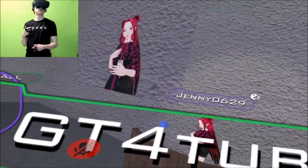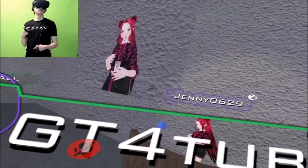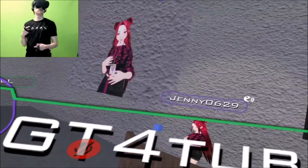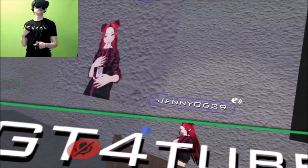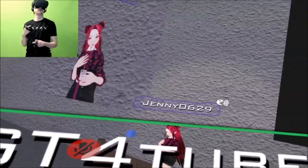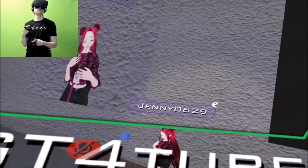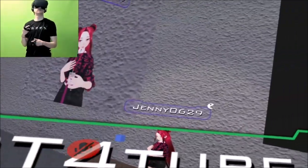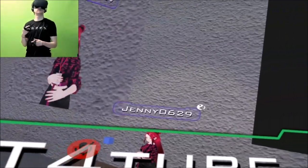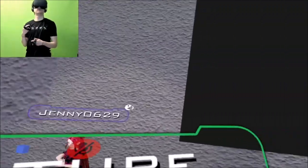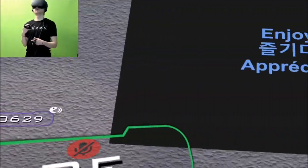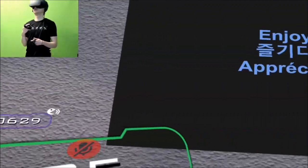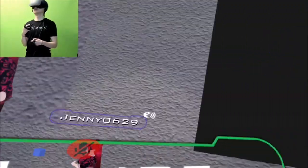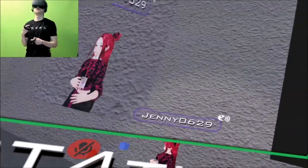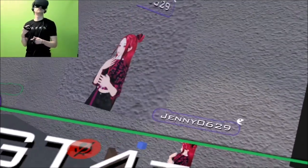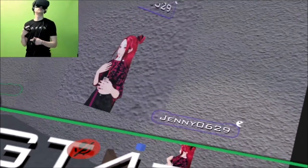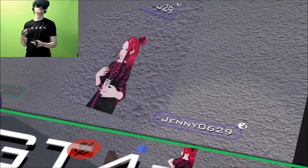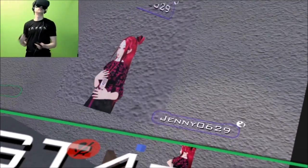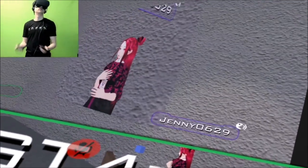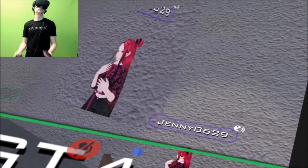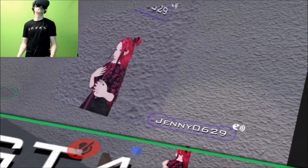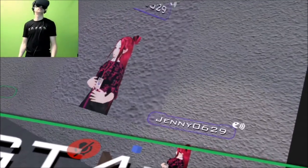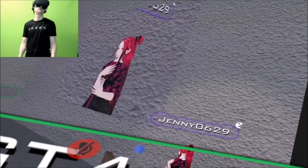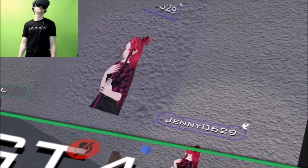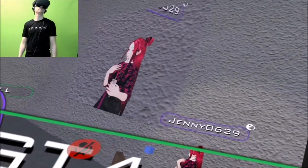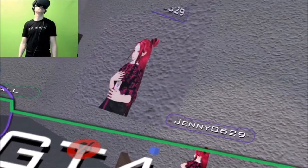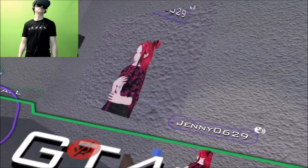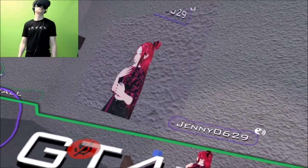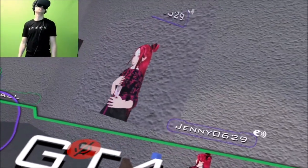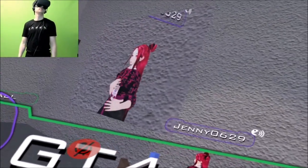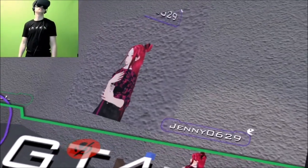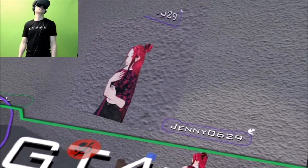Enjoy